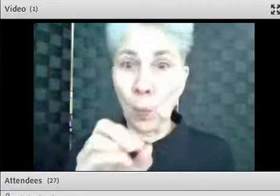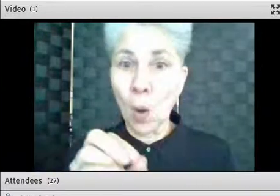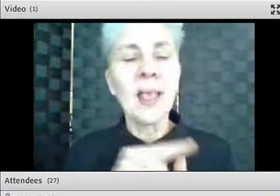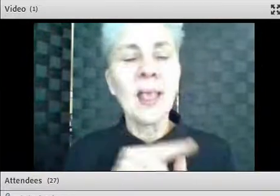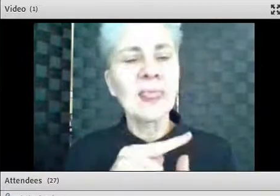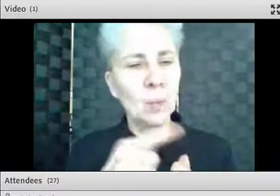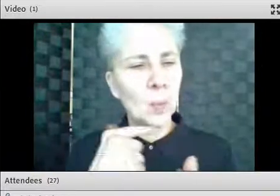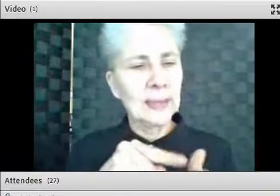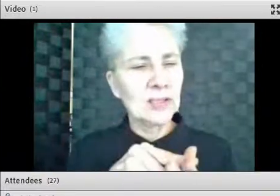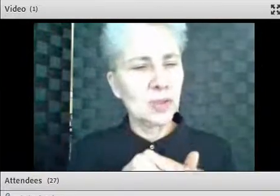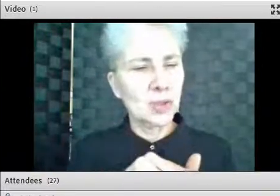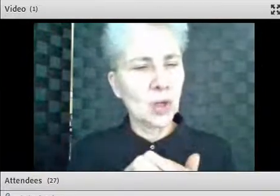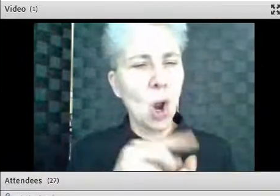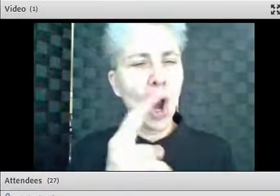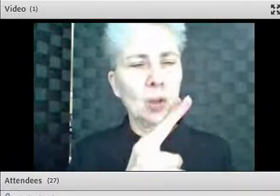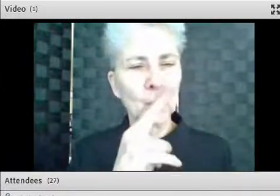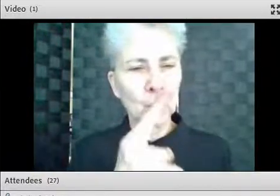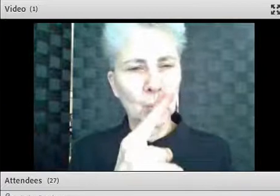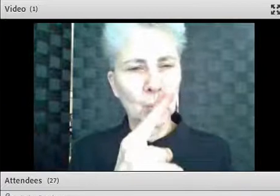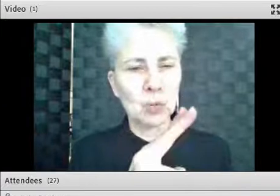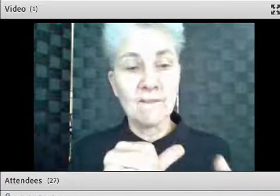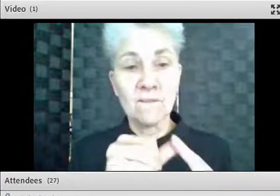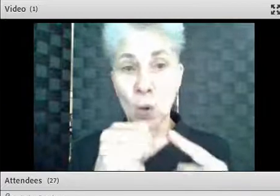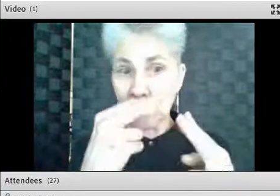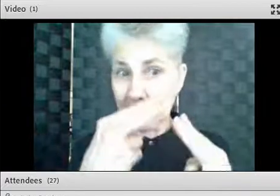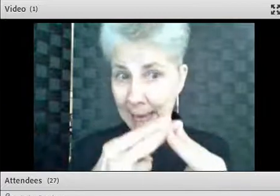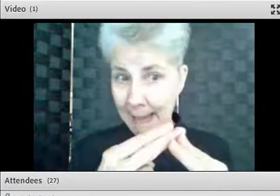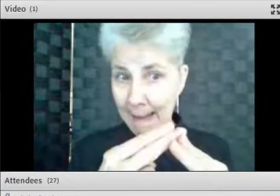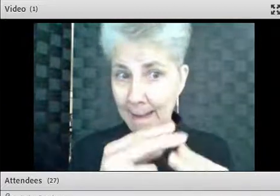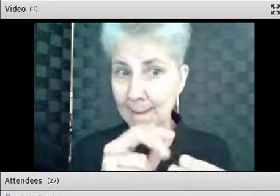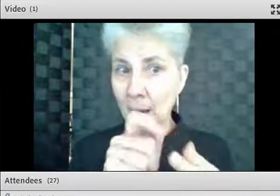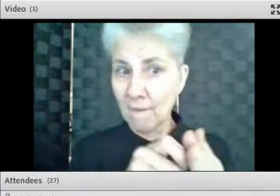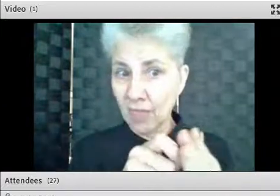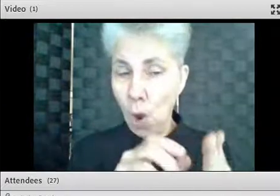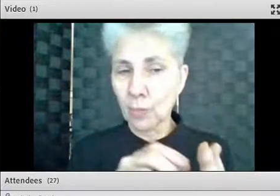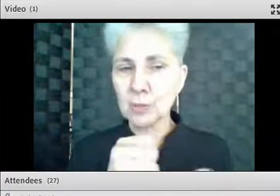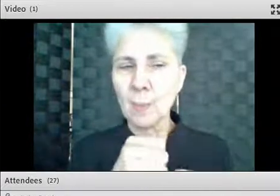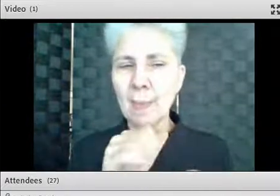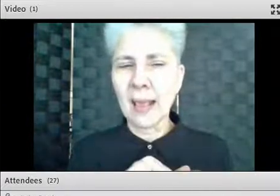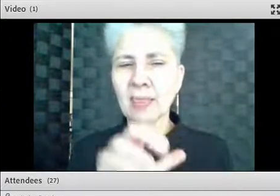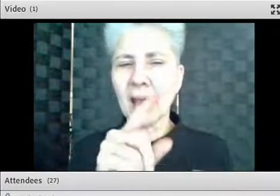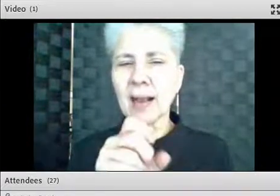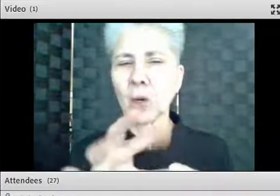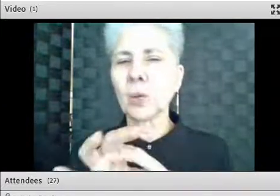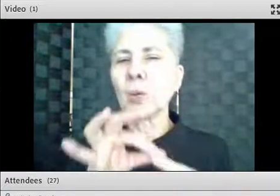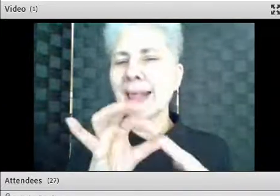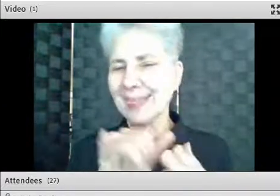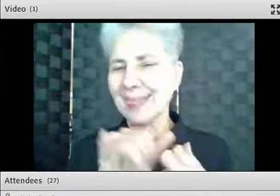then we can start Cuttering into the first names of the author to make that Cutter unique because that's --